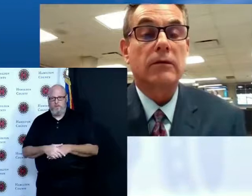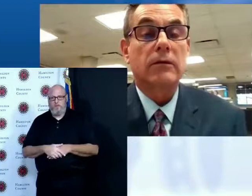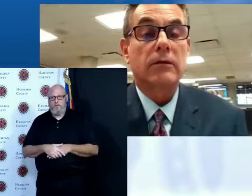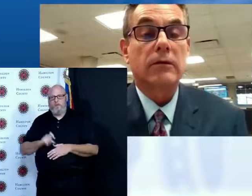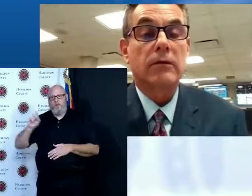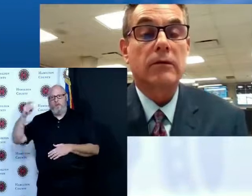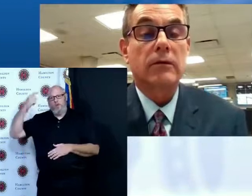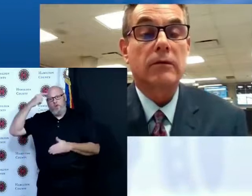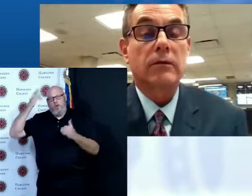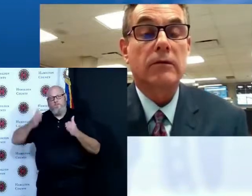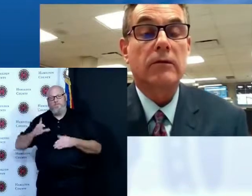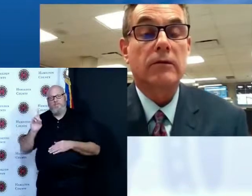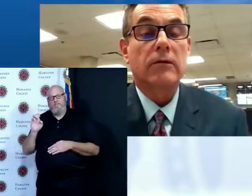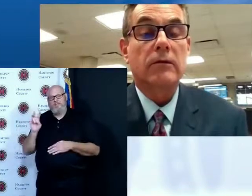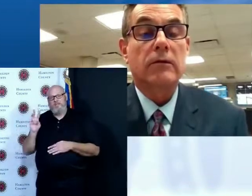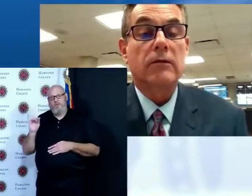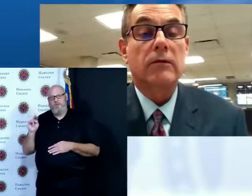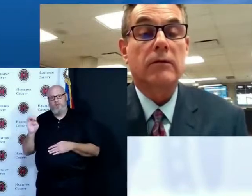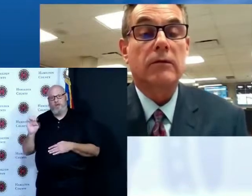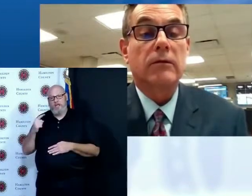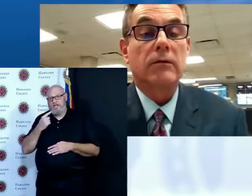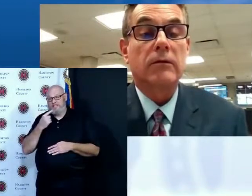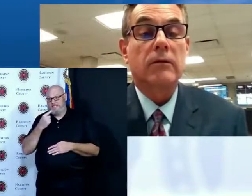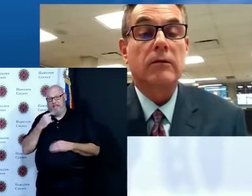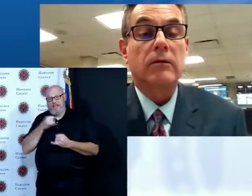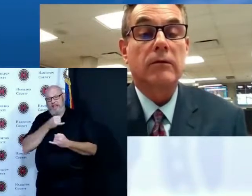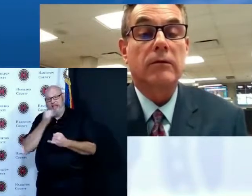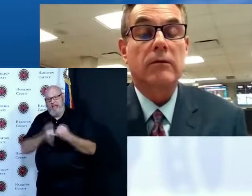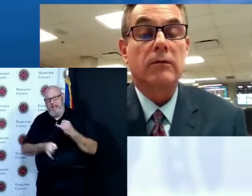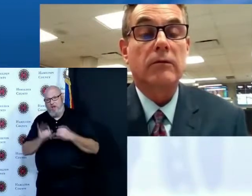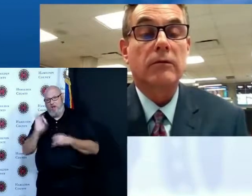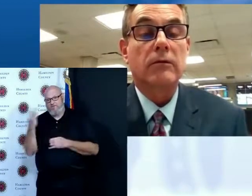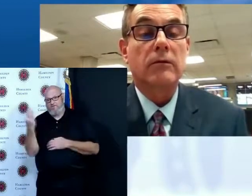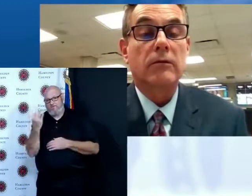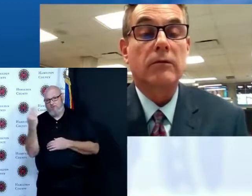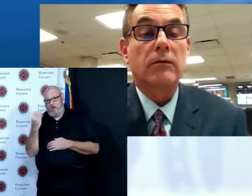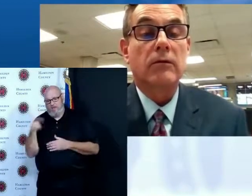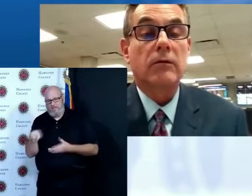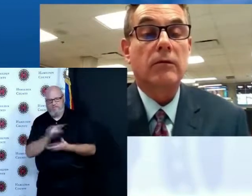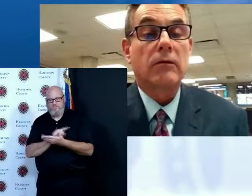the complete rollout should be made available throughout Ohio so that would be the best spot